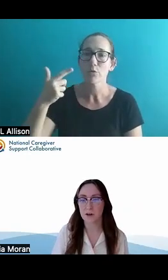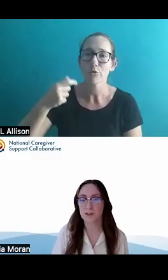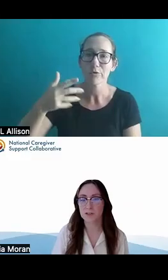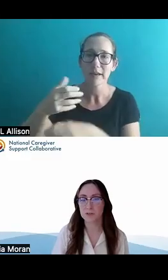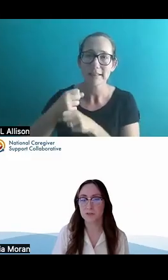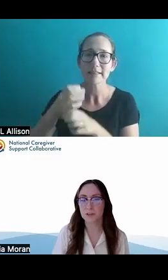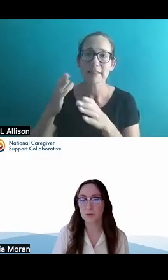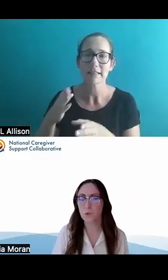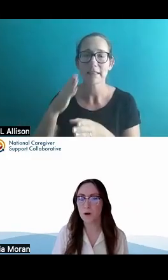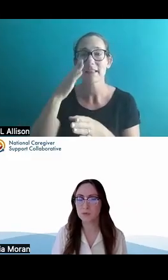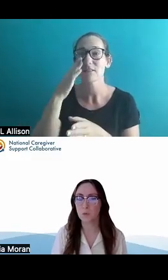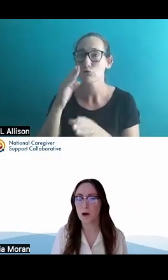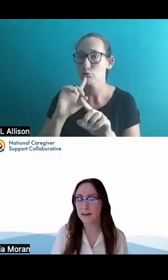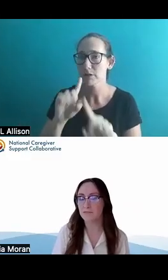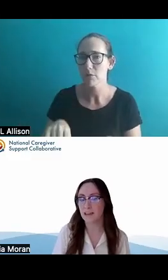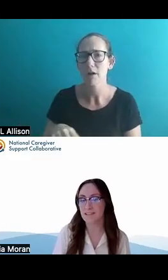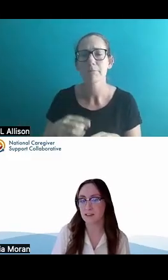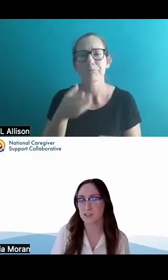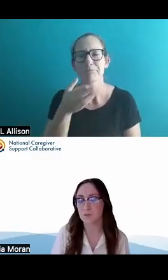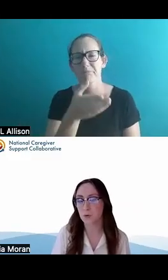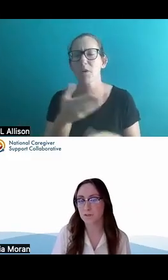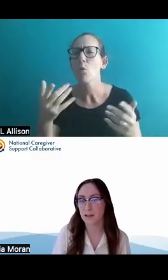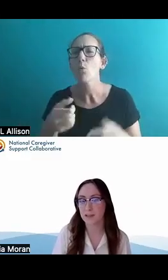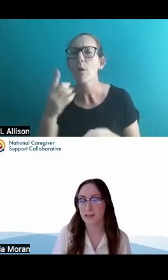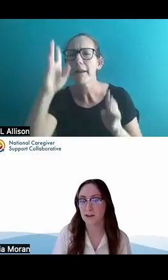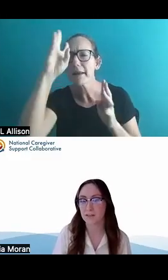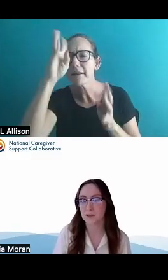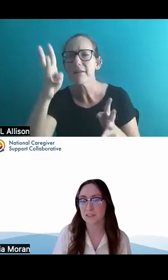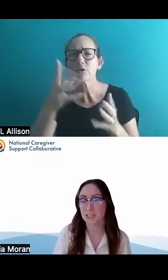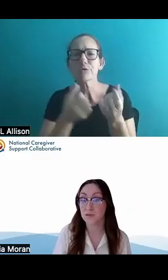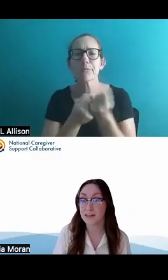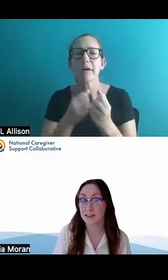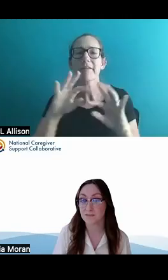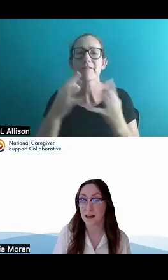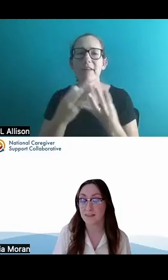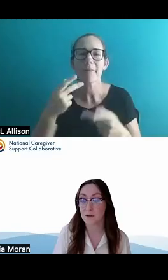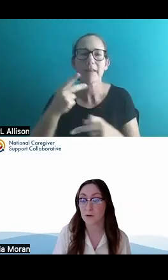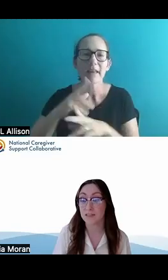respond to: What is one innovation to support family caregivers you've identified that would